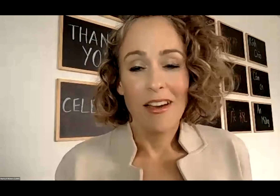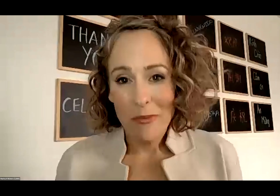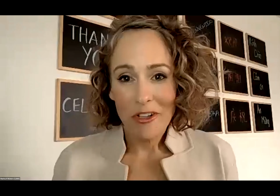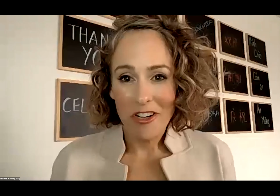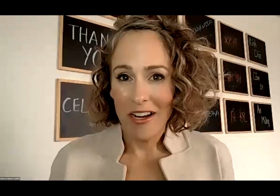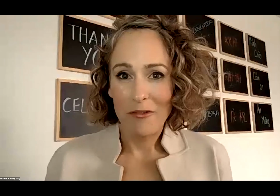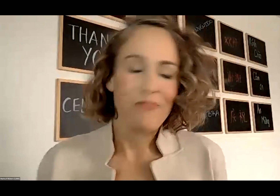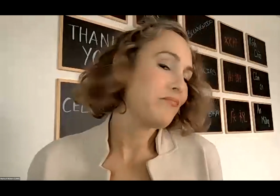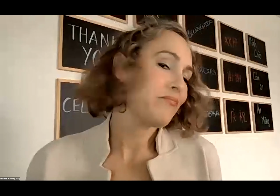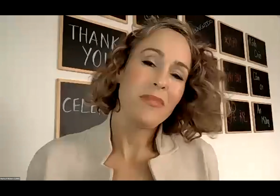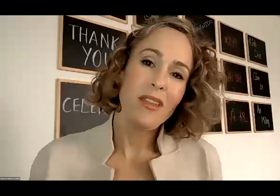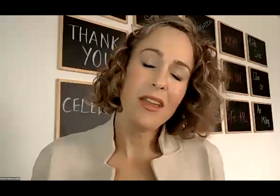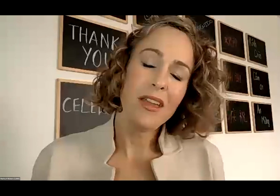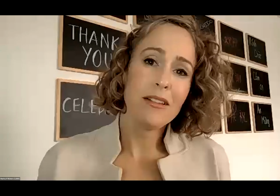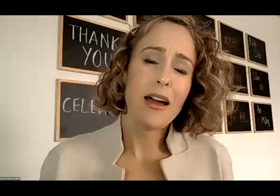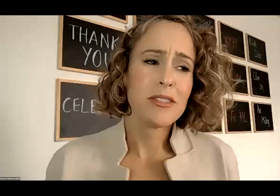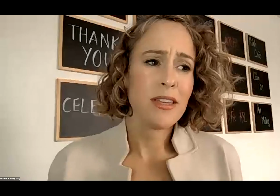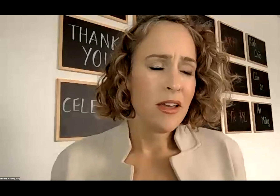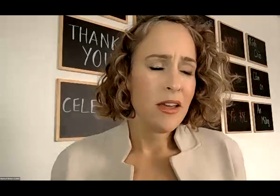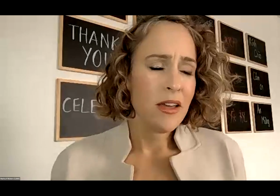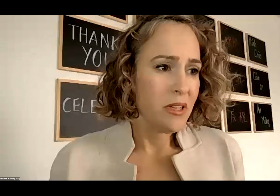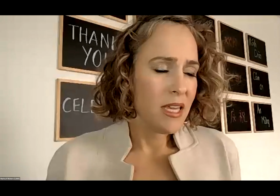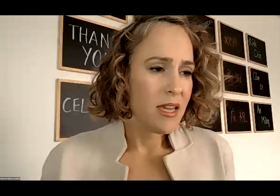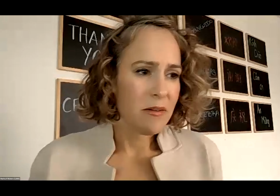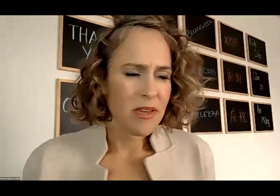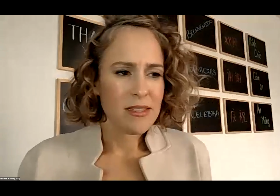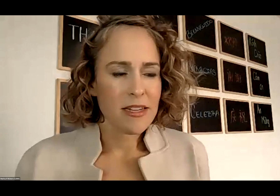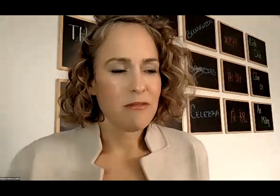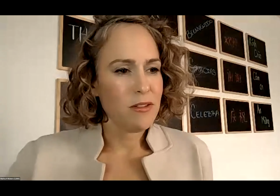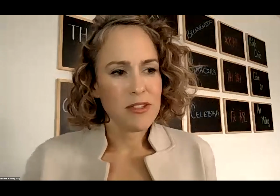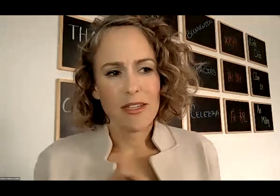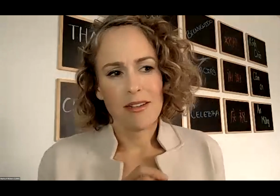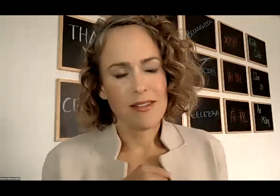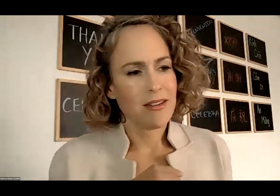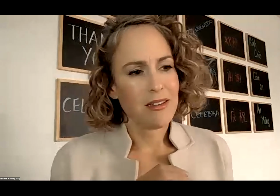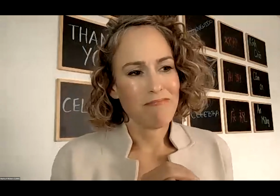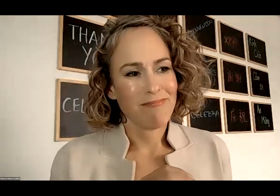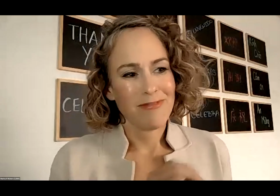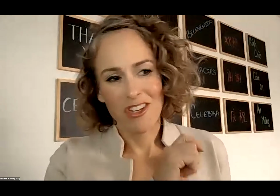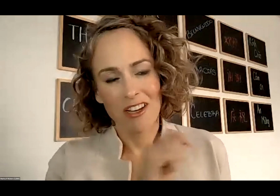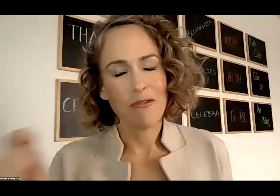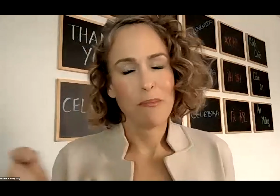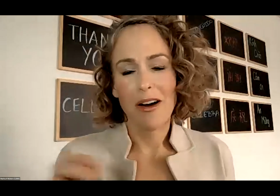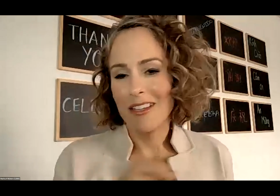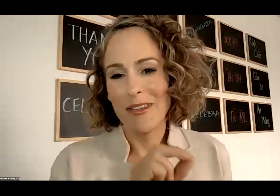It's much more creative. And it allows really instead of using it as a check off the box